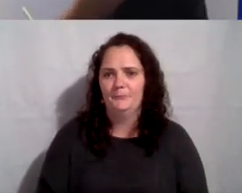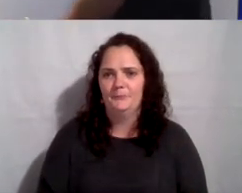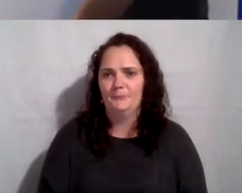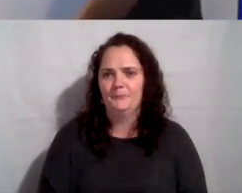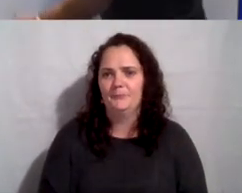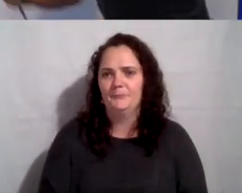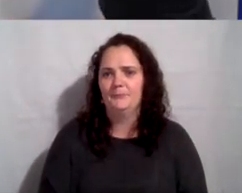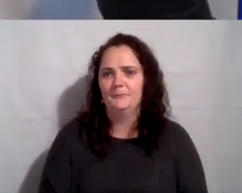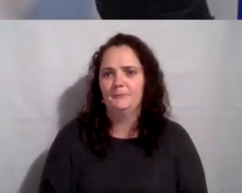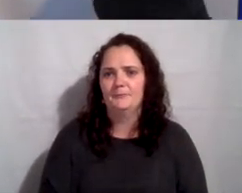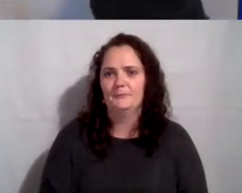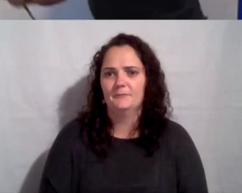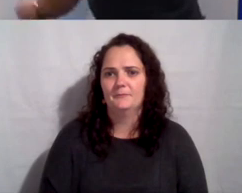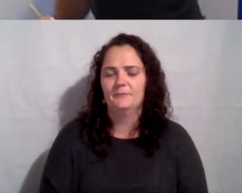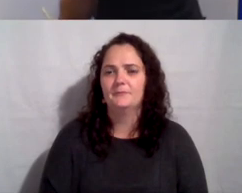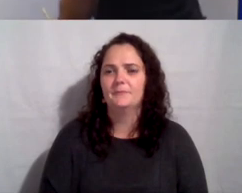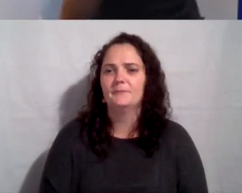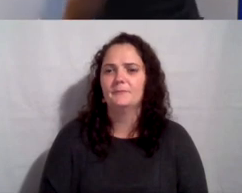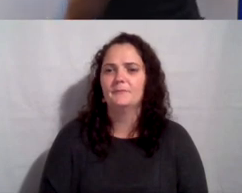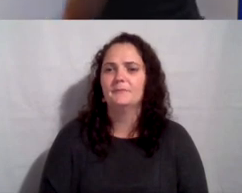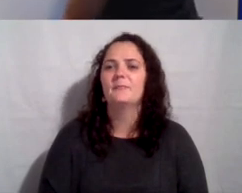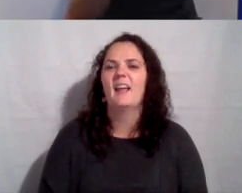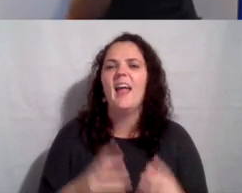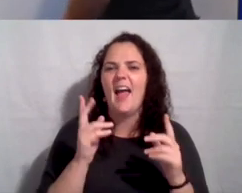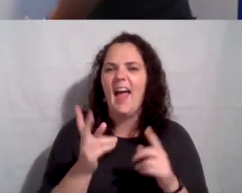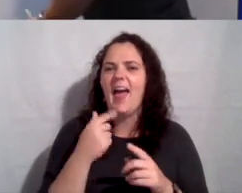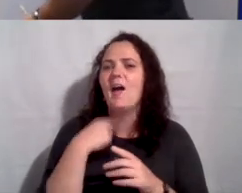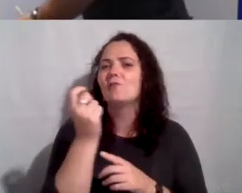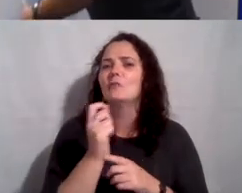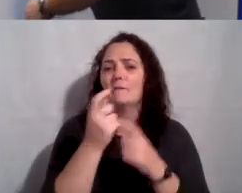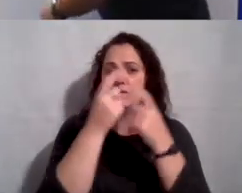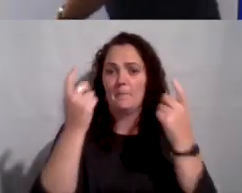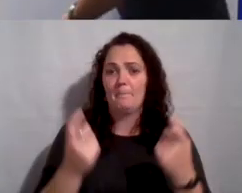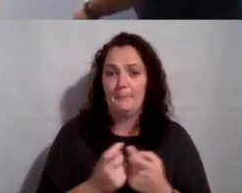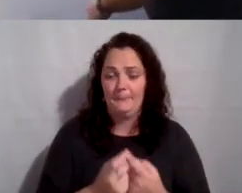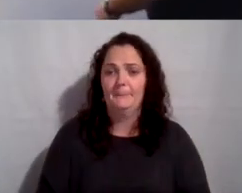this time by giving myself a frame to work within. Again,